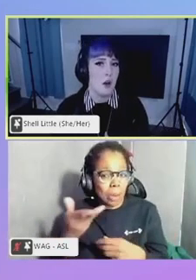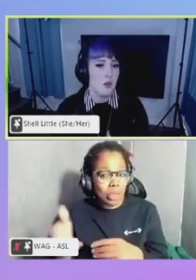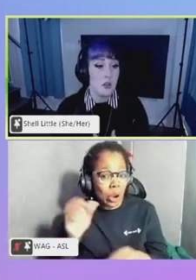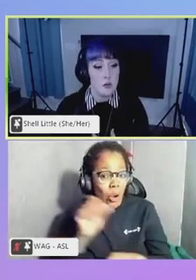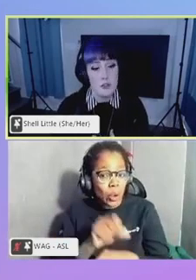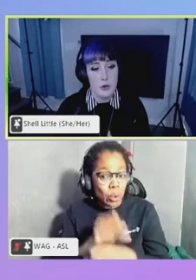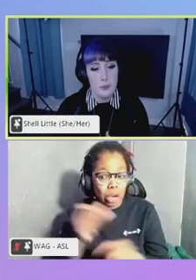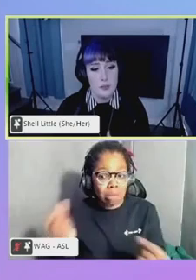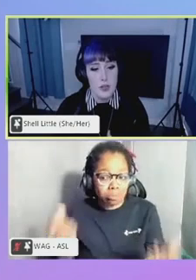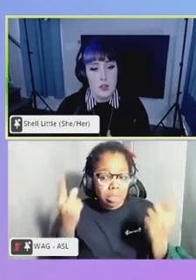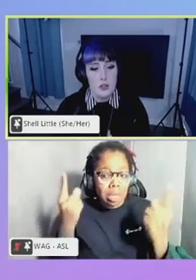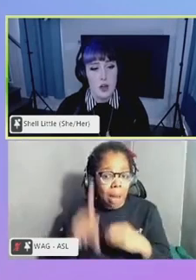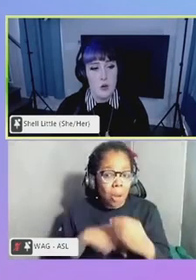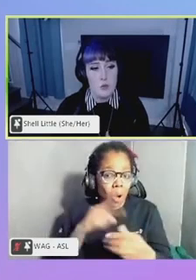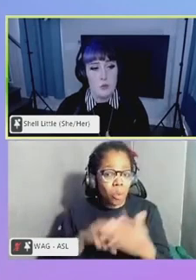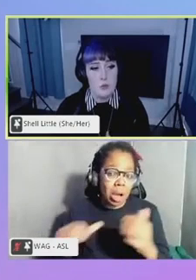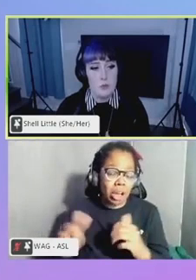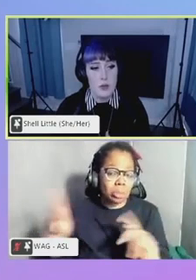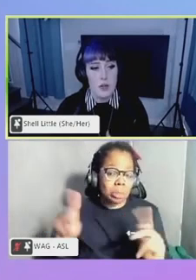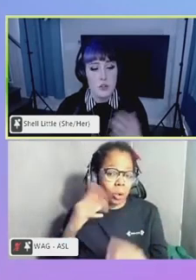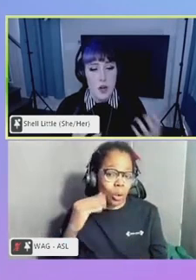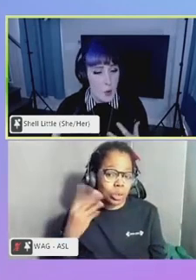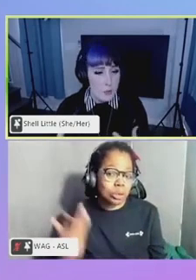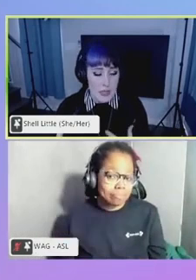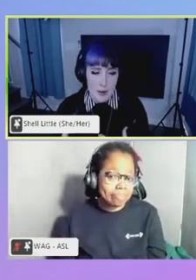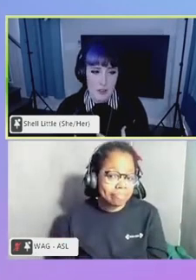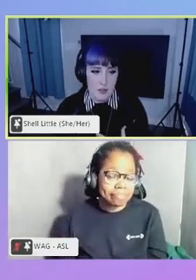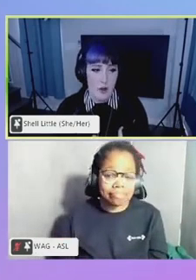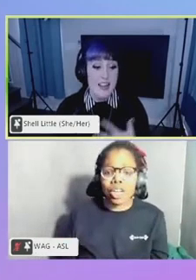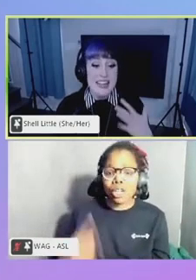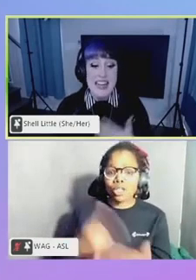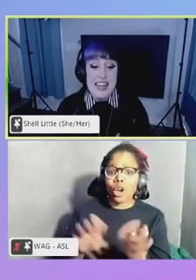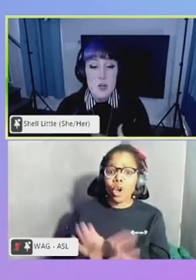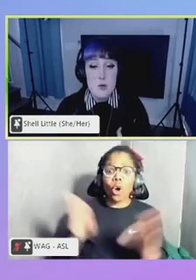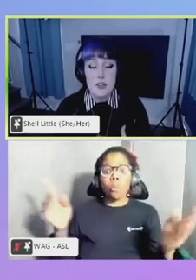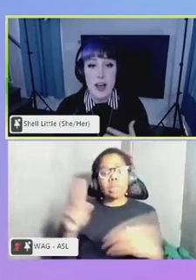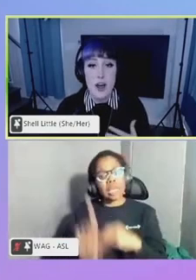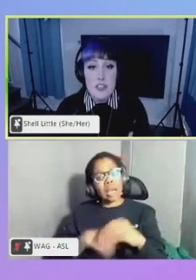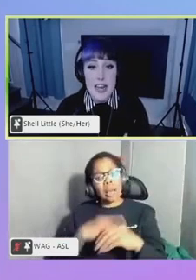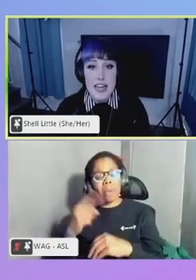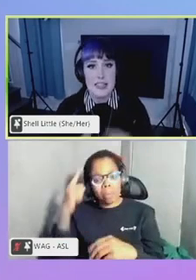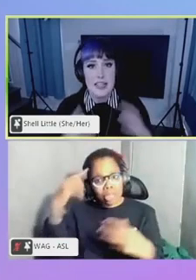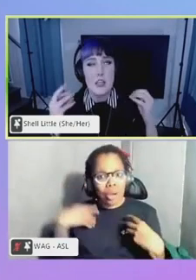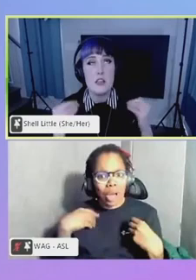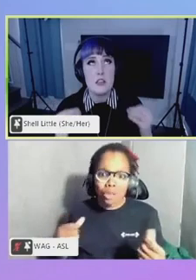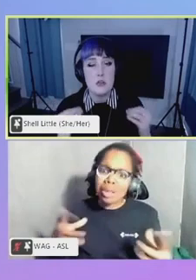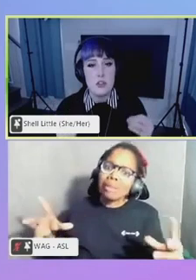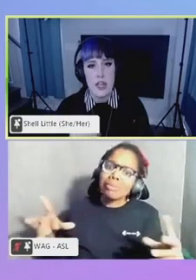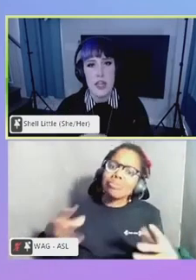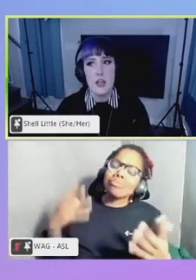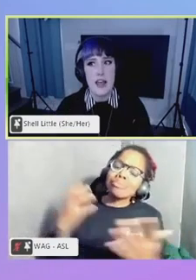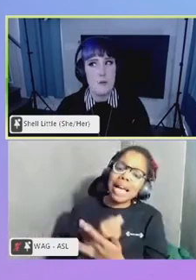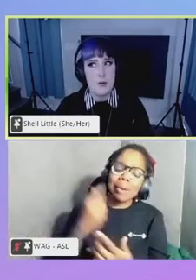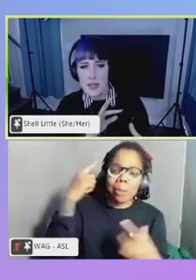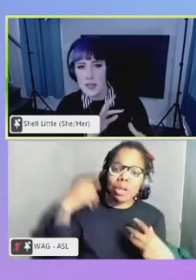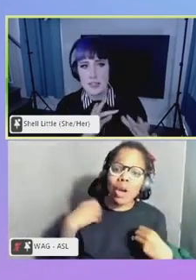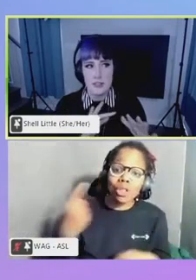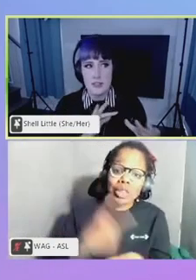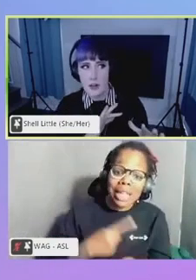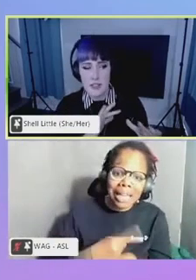in reality, I wouldn't -- but as I became more feral, people started talking to me about, oh, I'm not doing well. My mom just died. Things that people don't